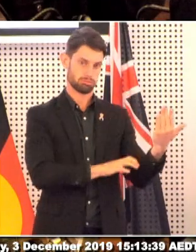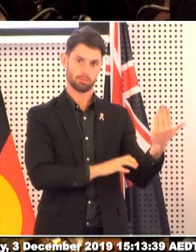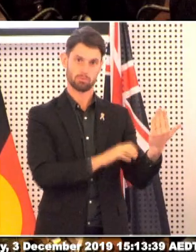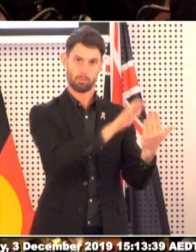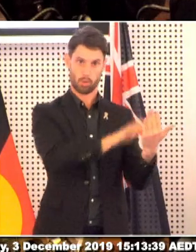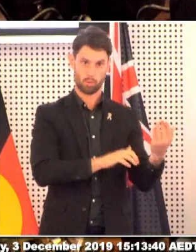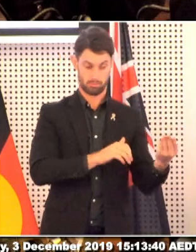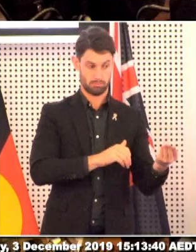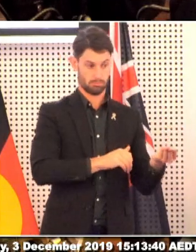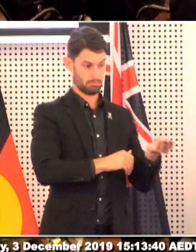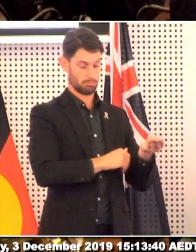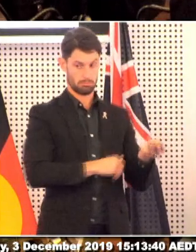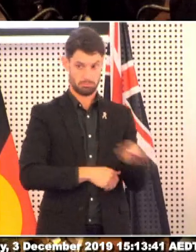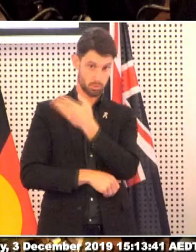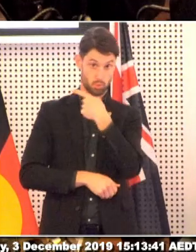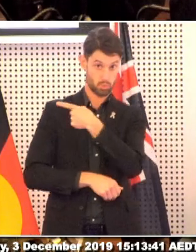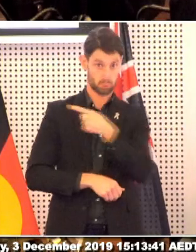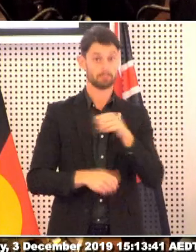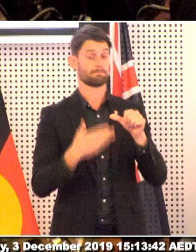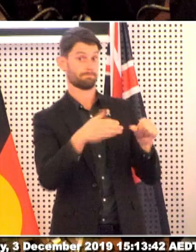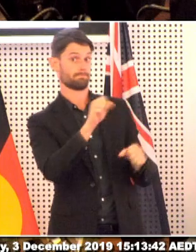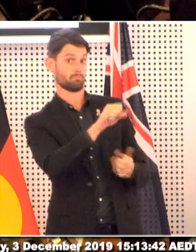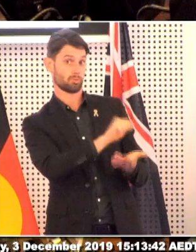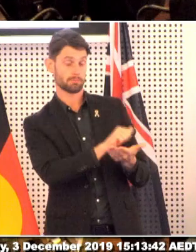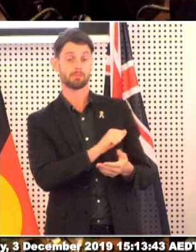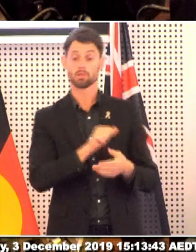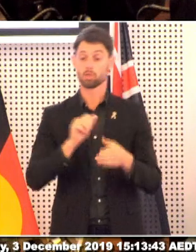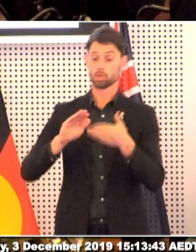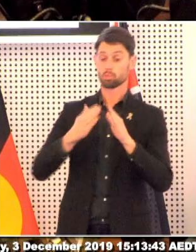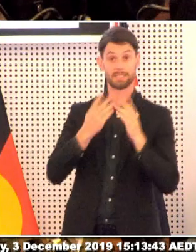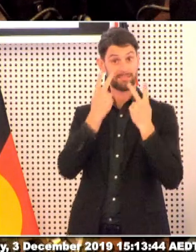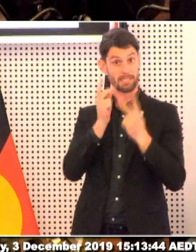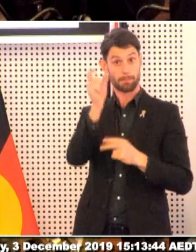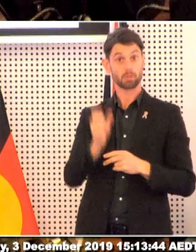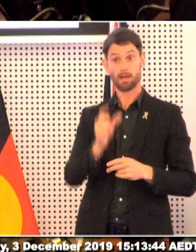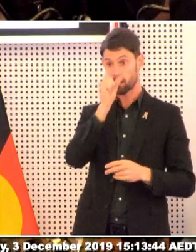And the Community Visitors can visit a home with or without notice; is that right?